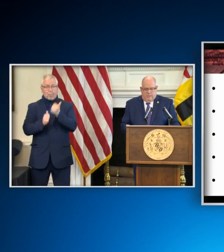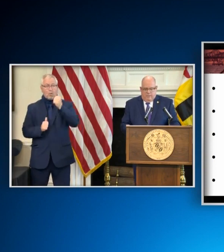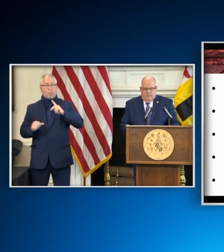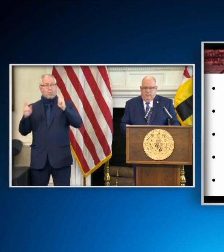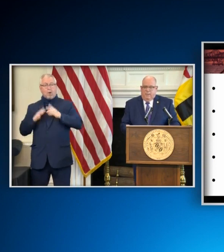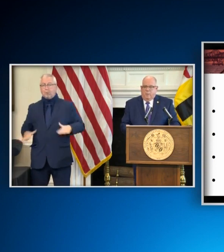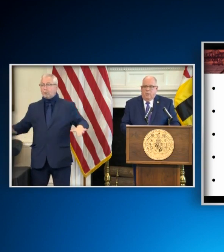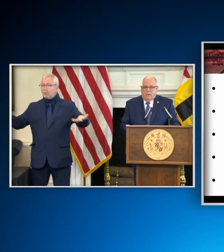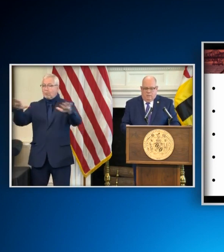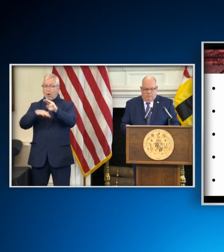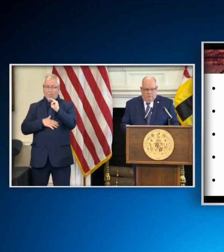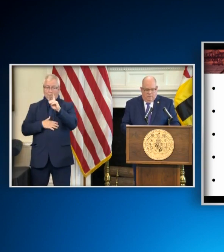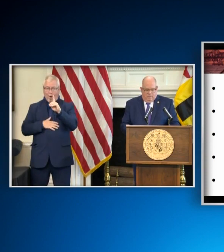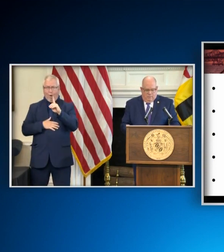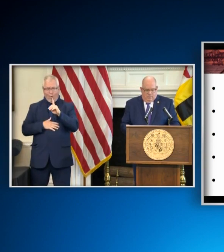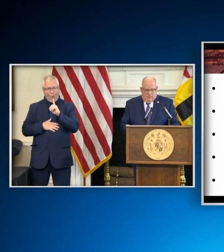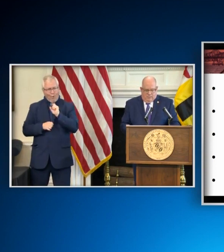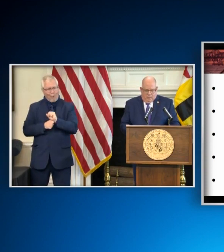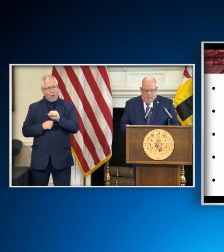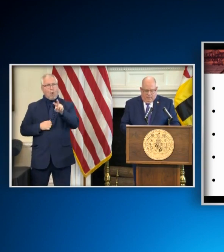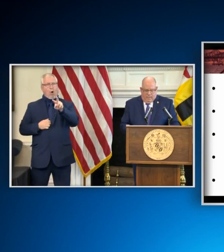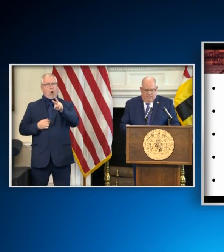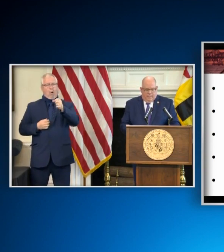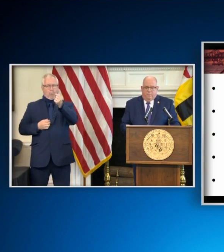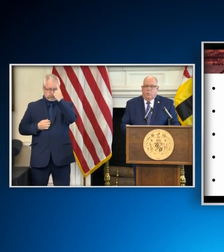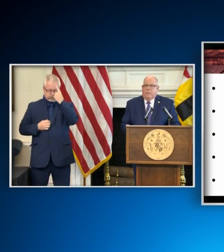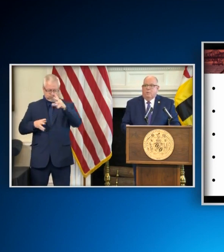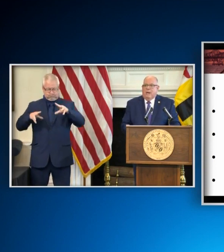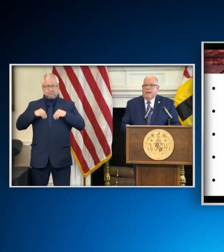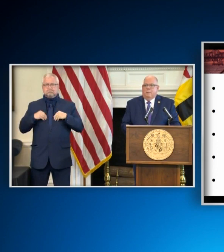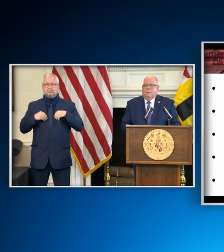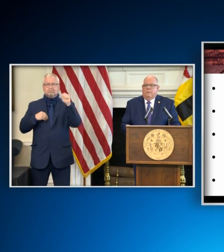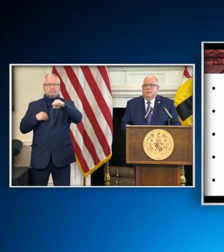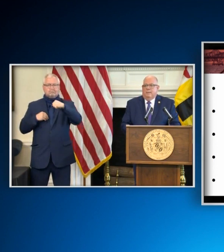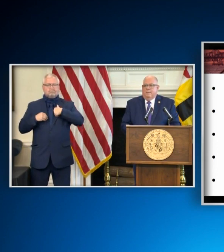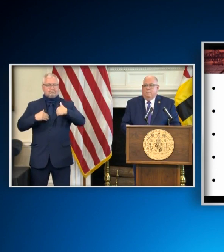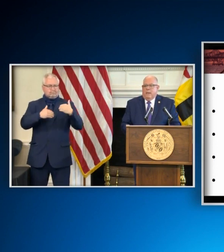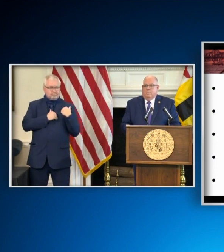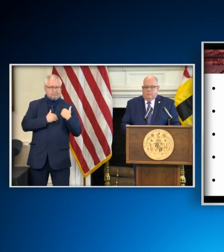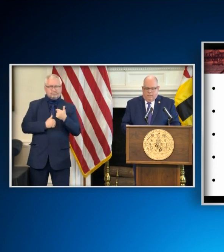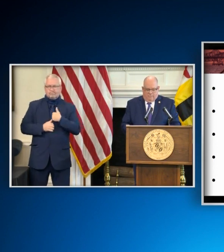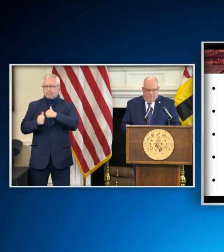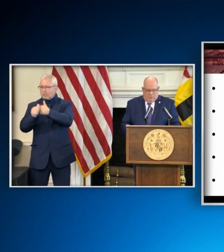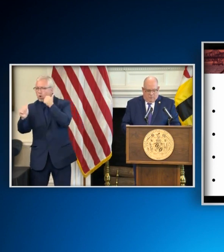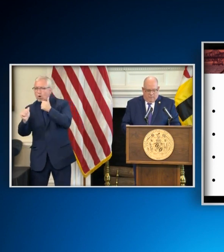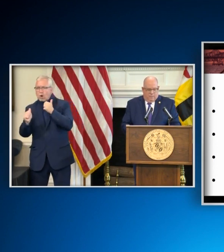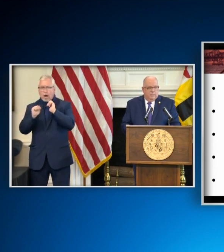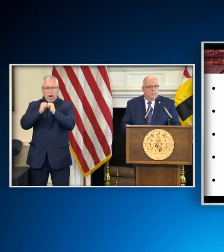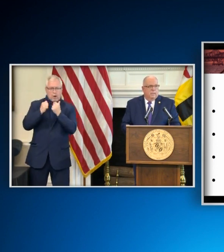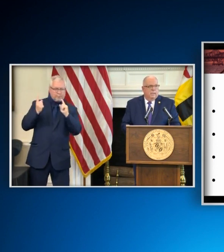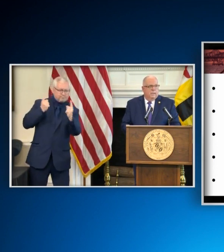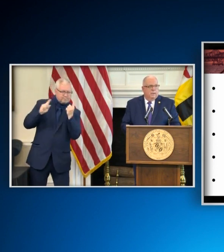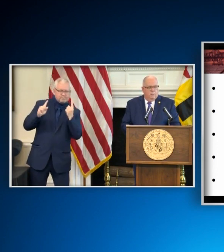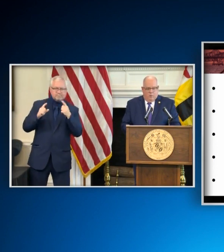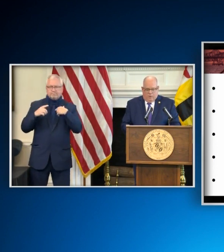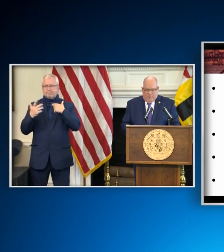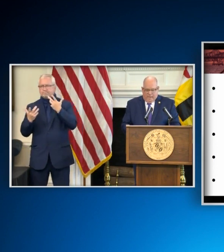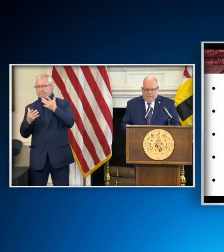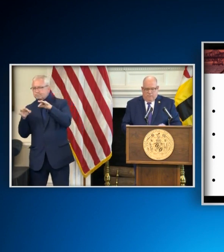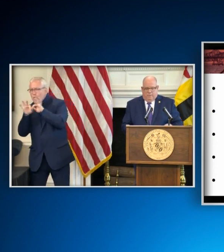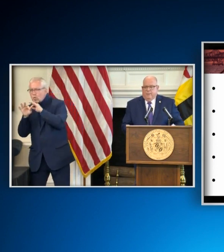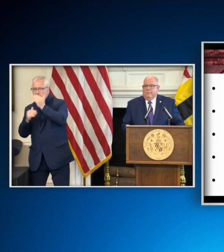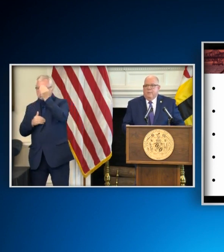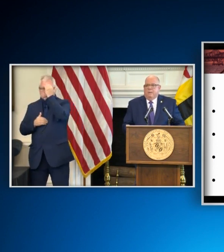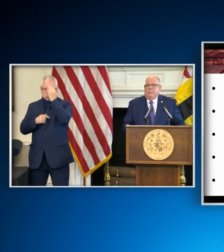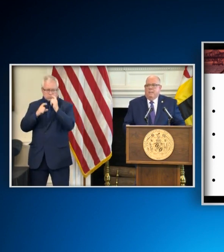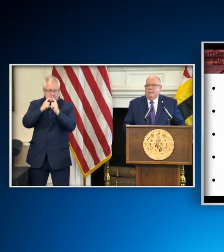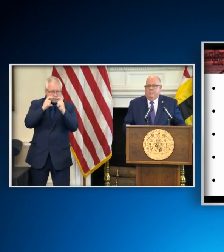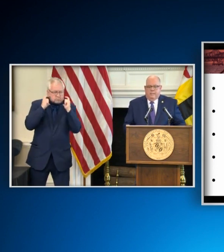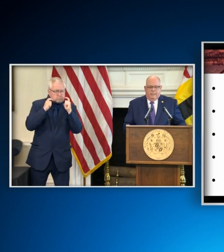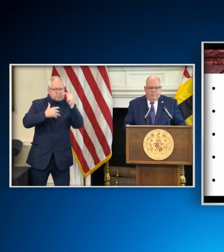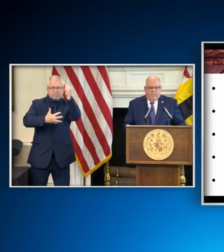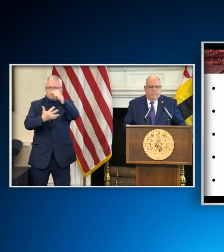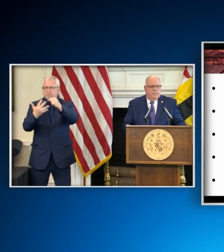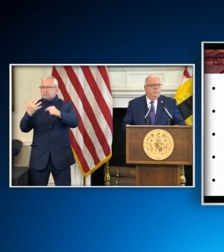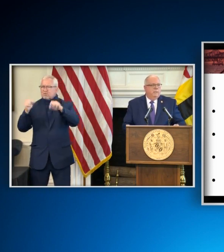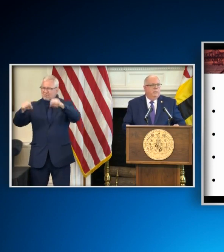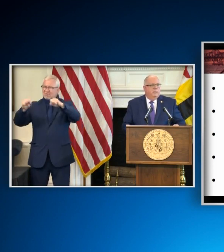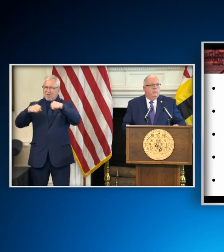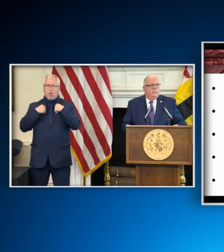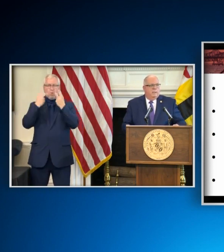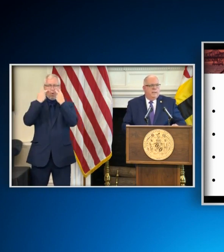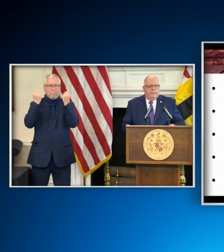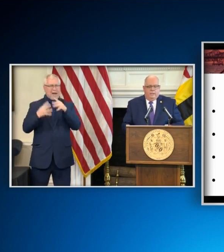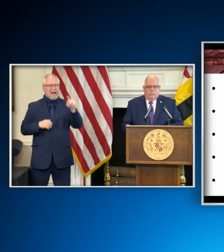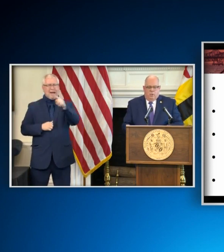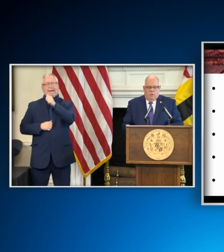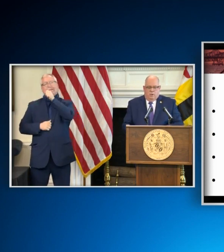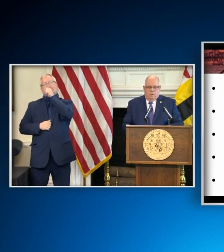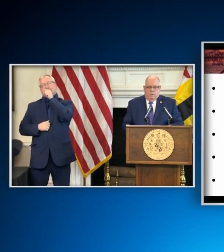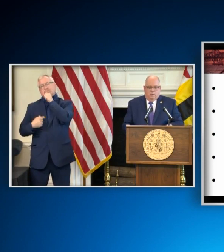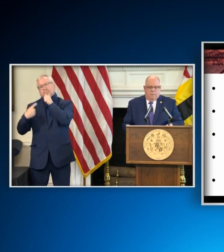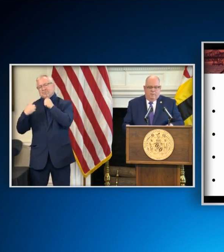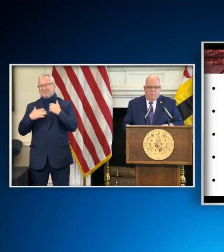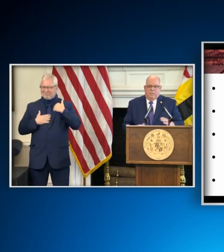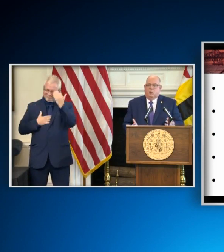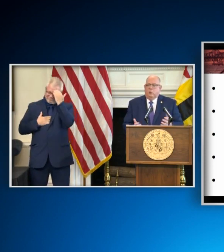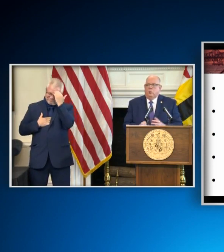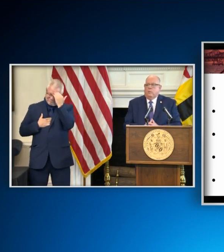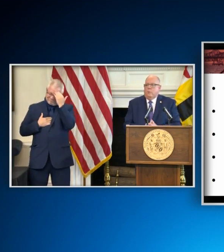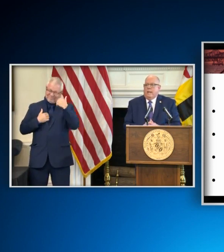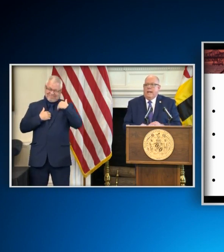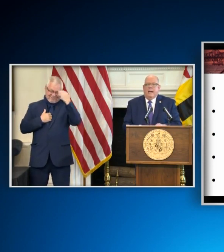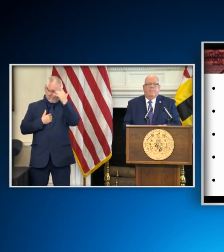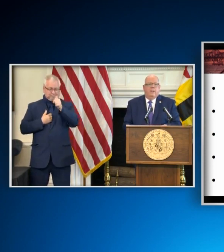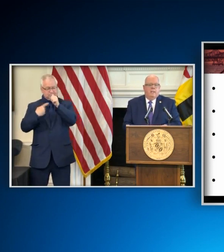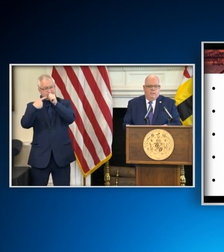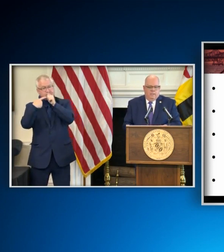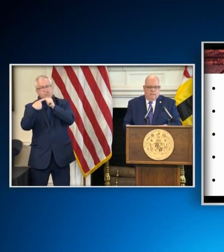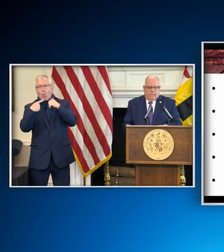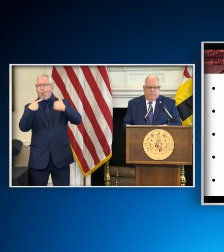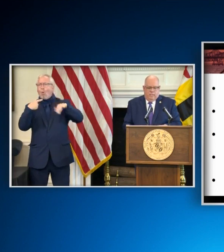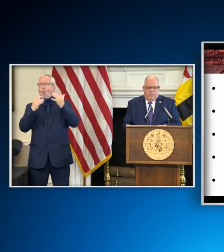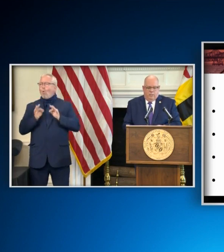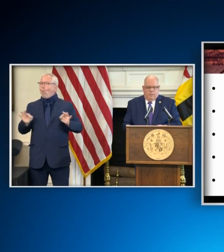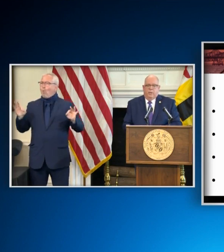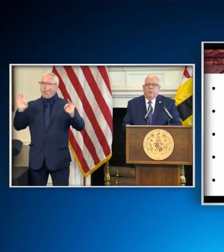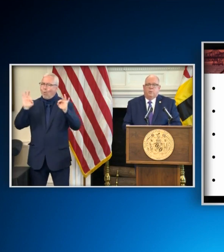THANKFULLY, THE VAST MAJORITY OF OUR CITIZENS CLEARLY UNDERSTANDS THAT WHILE DOING THINGS LIKE AVOIDING CROWDS AND PRACTICING PHYSICAL DISTANCING AND WEARING MASKS MAY BE INCONVENIENT, THAT